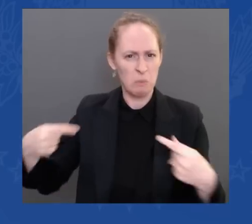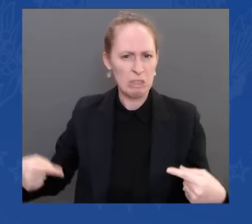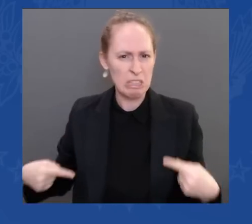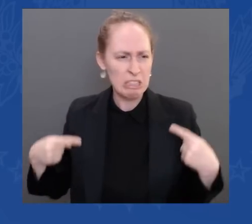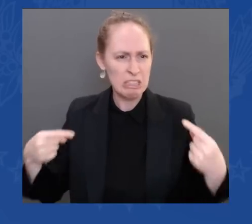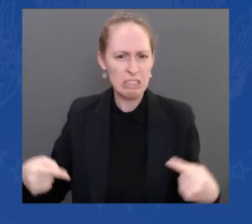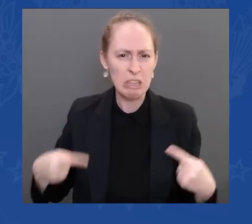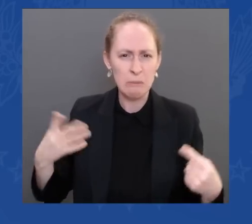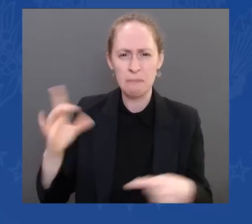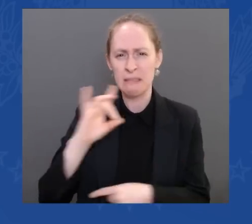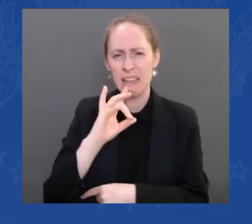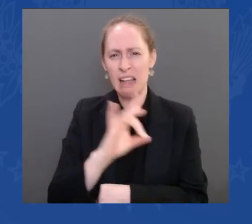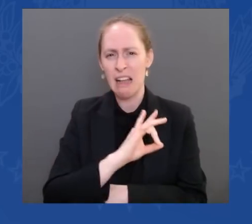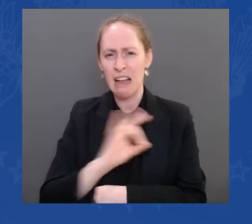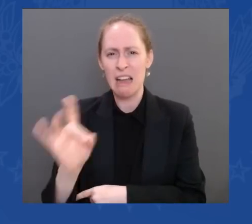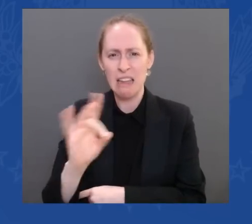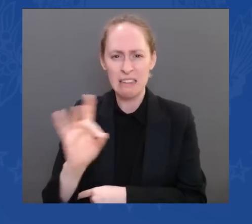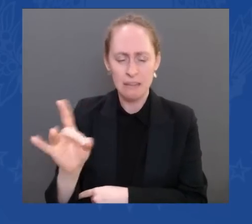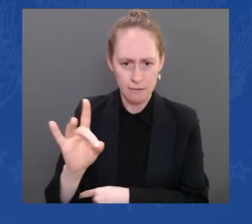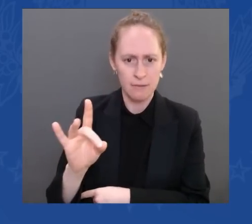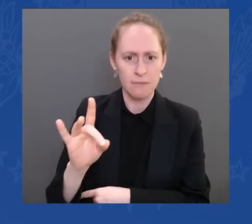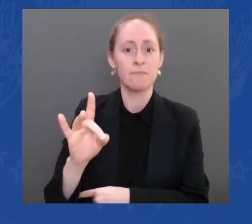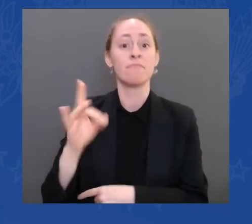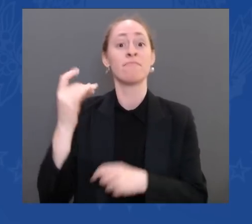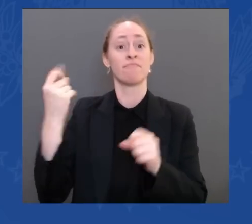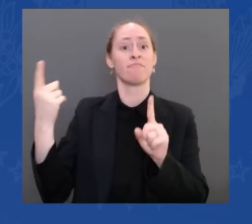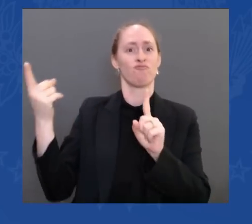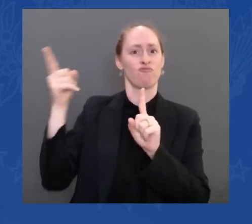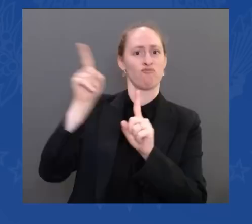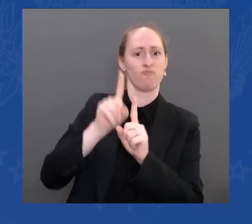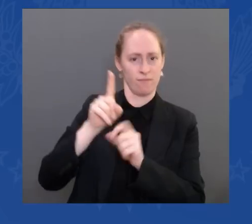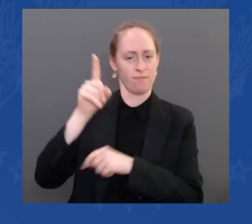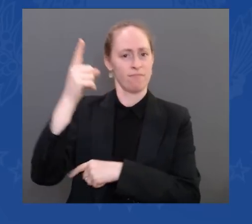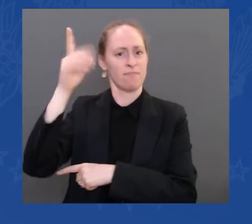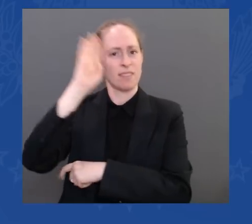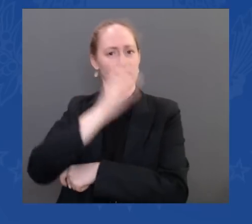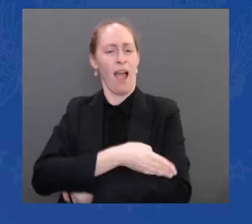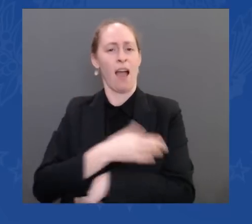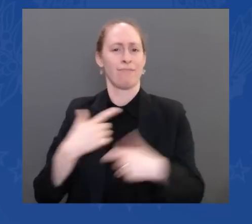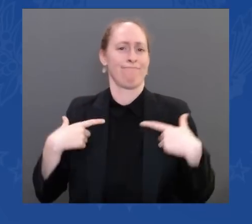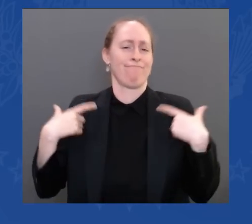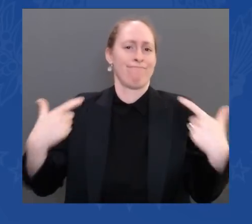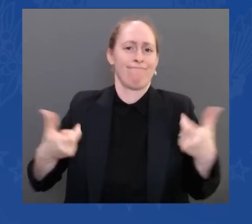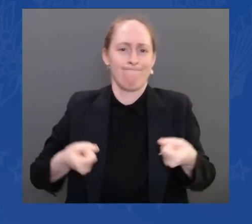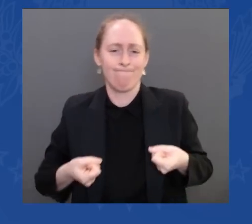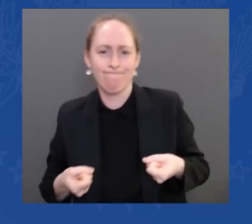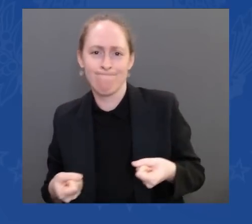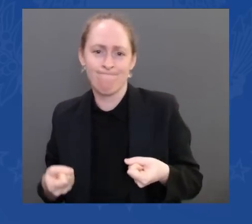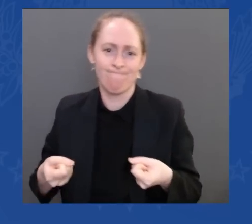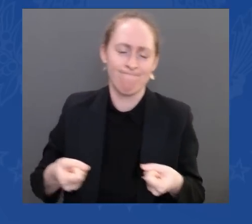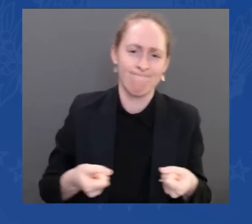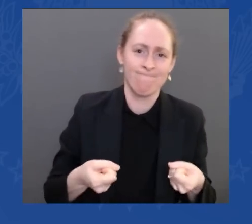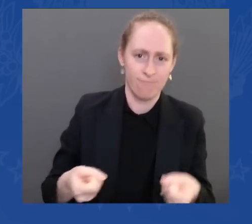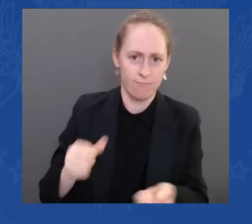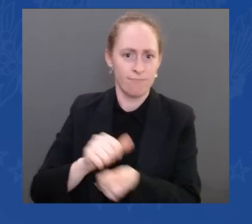and his wife and one of their -- and a daughter. And he saluted me, so I saluted him, and -- at the time.